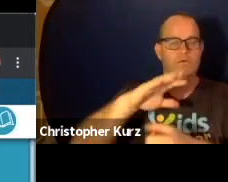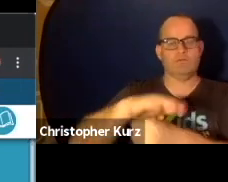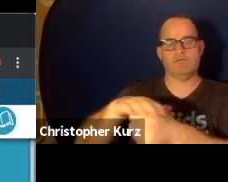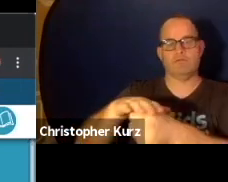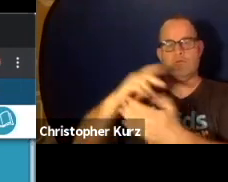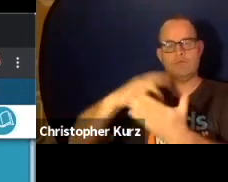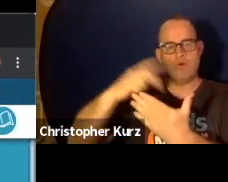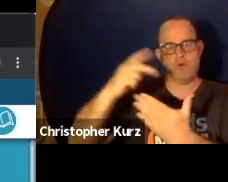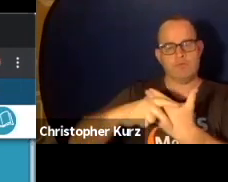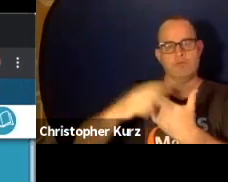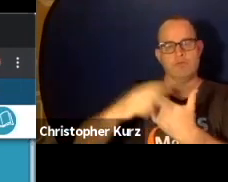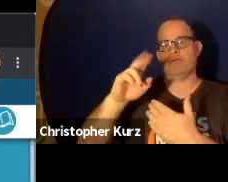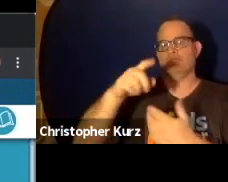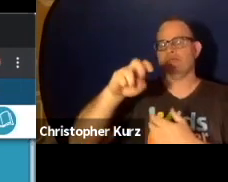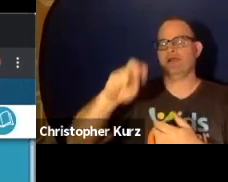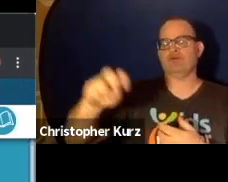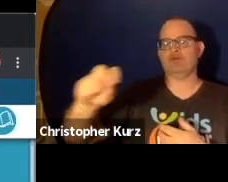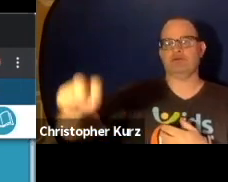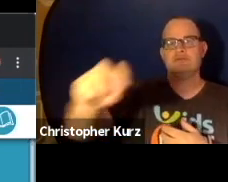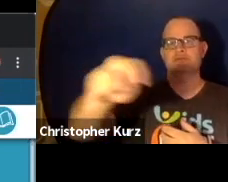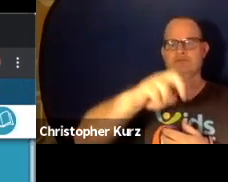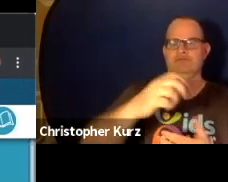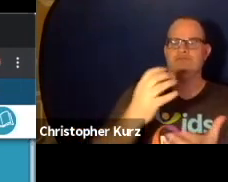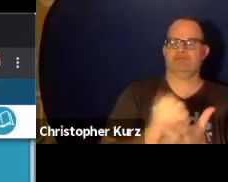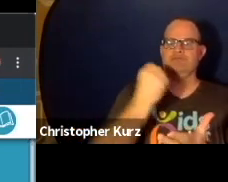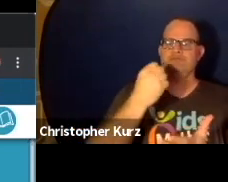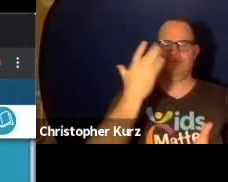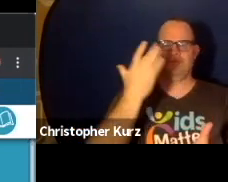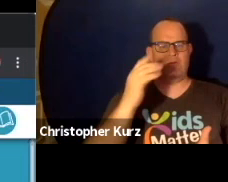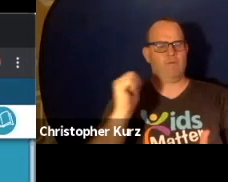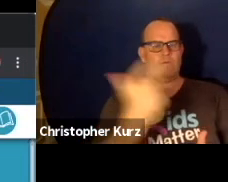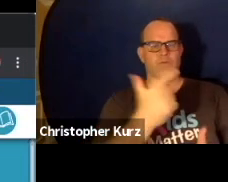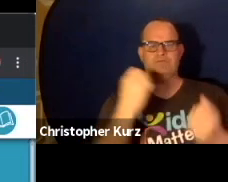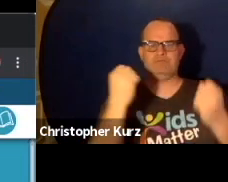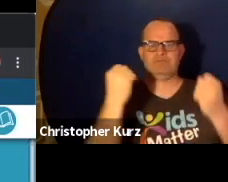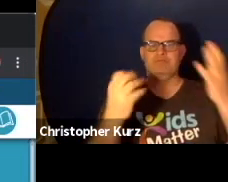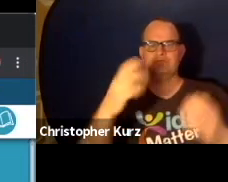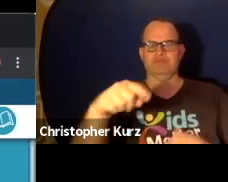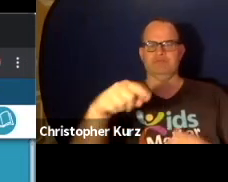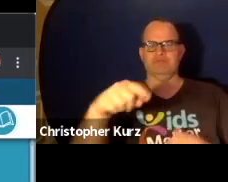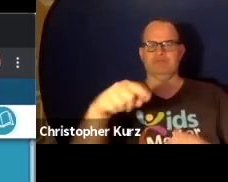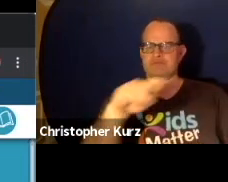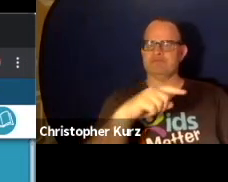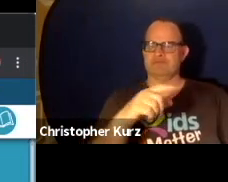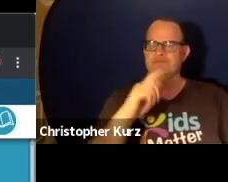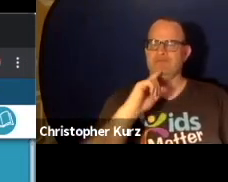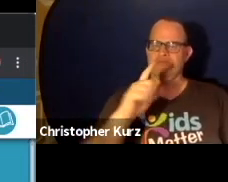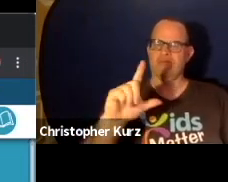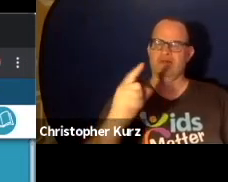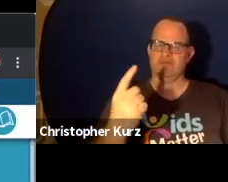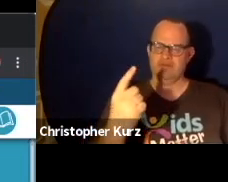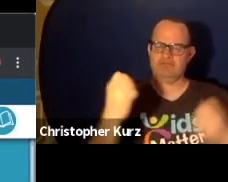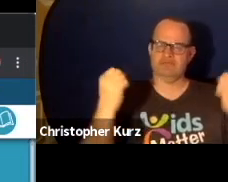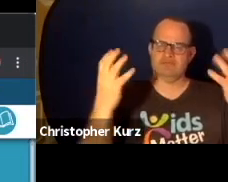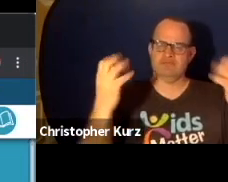This is an important program to make sure that students have access to resources the world over,